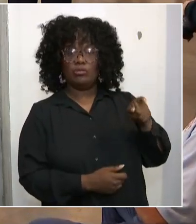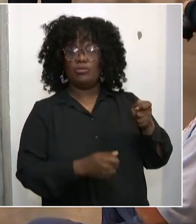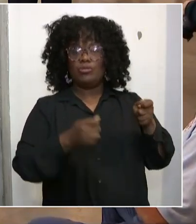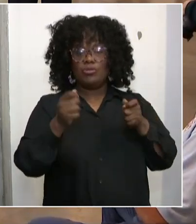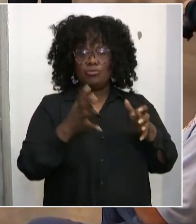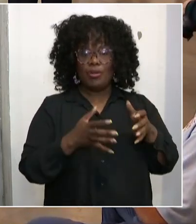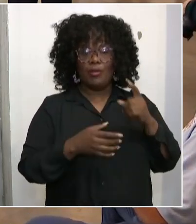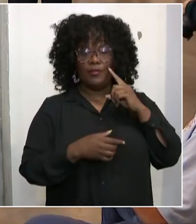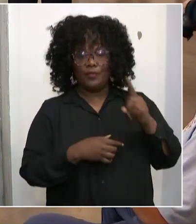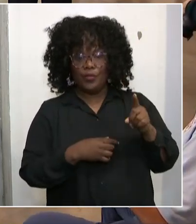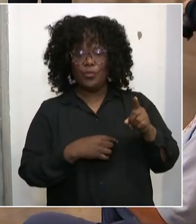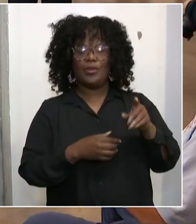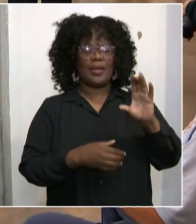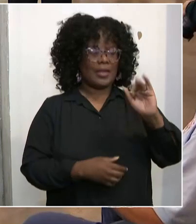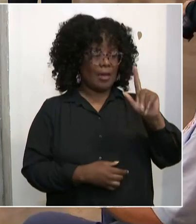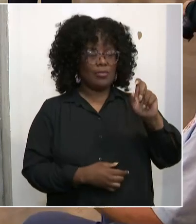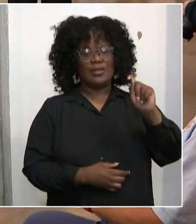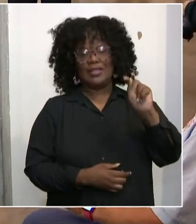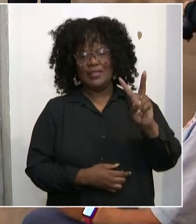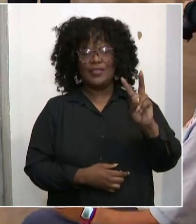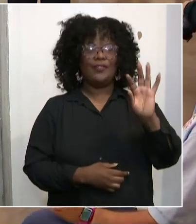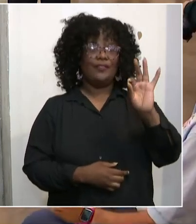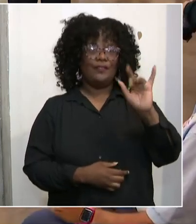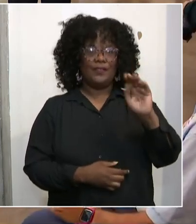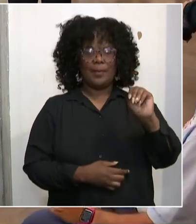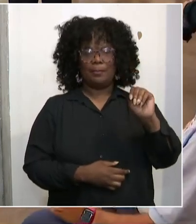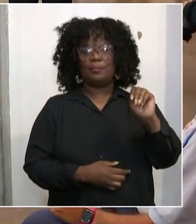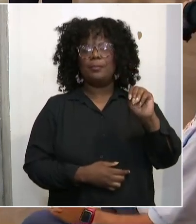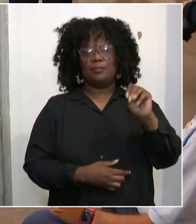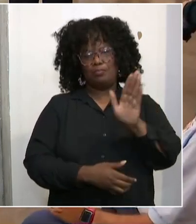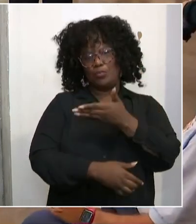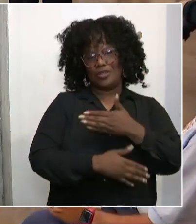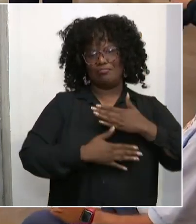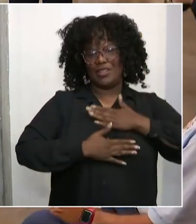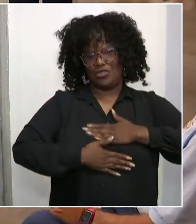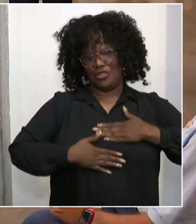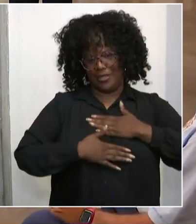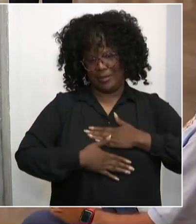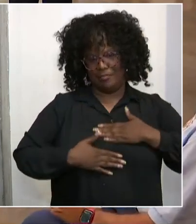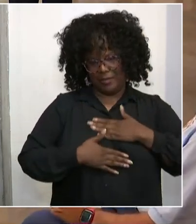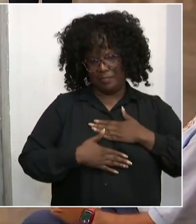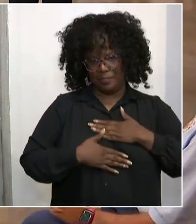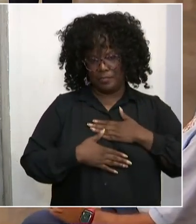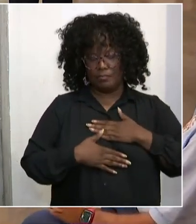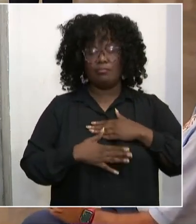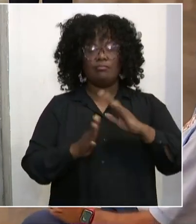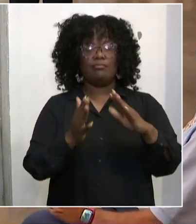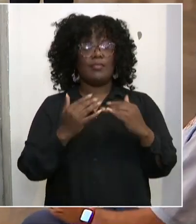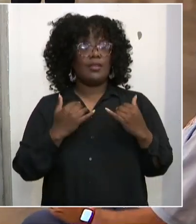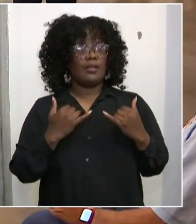music and entertainment. Uh, so with that, uh, I'd like to introduce, uh, Chief Pamela Smith.